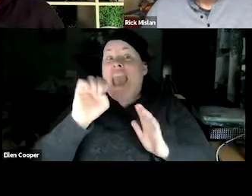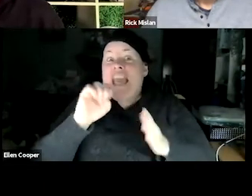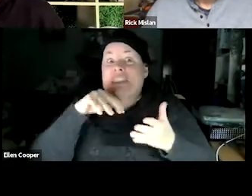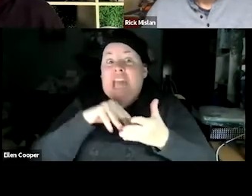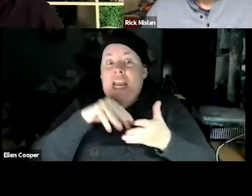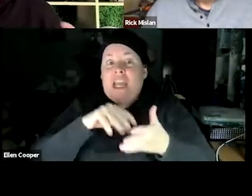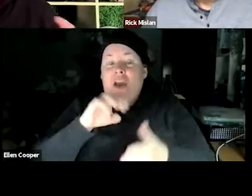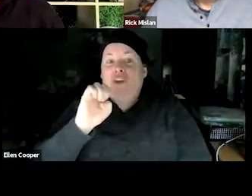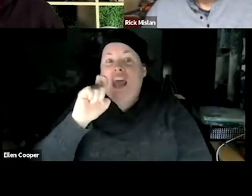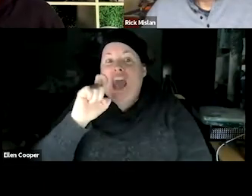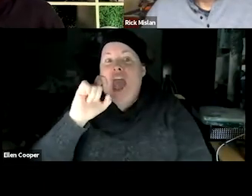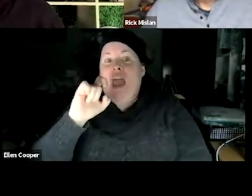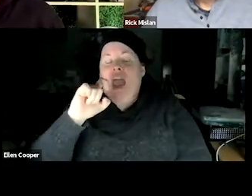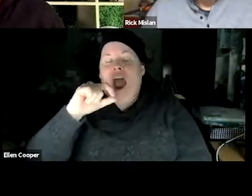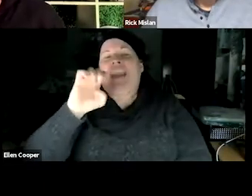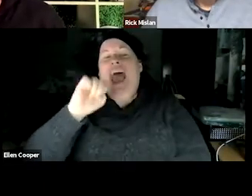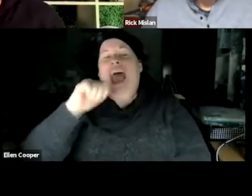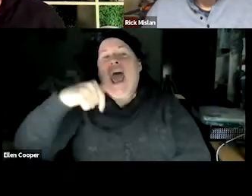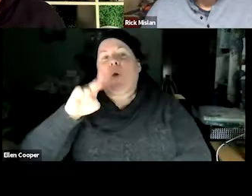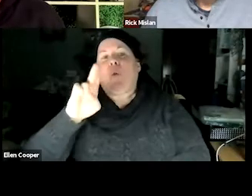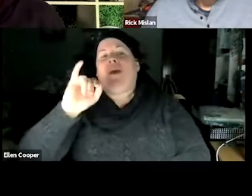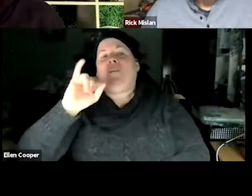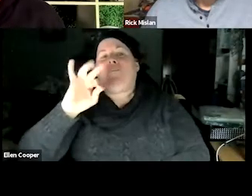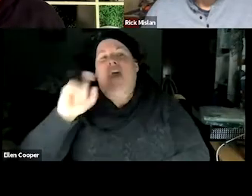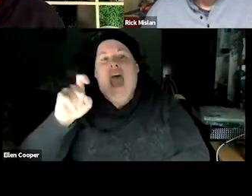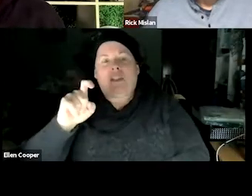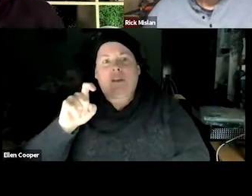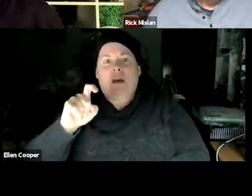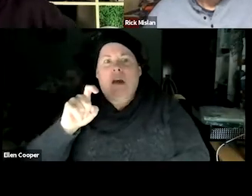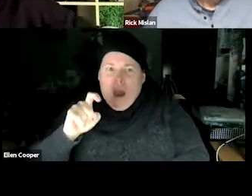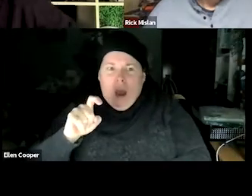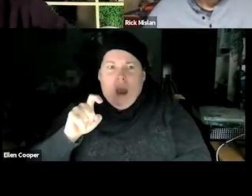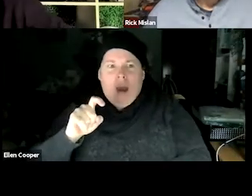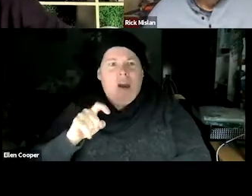it's just unbelievable what went down there. And the funny thing is